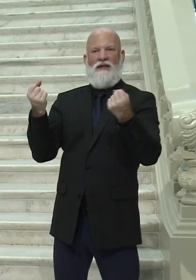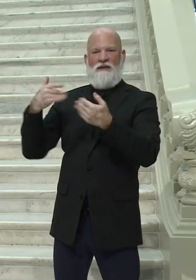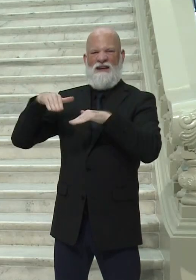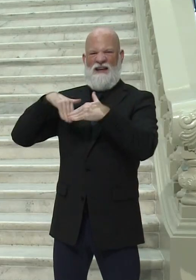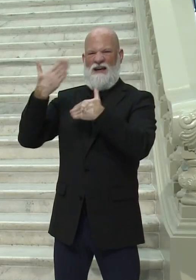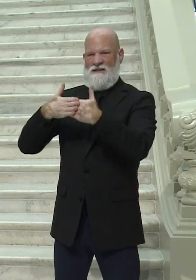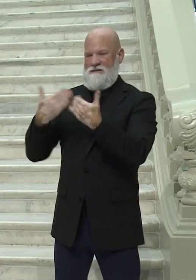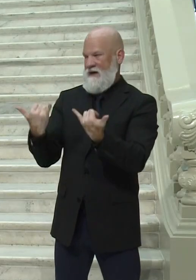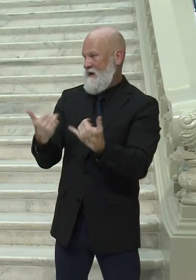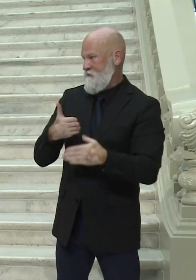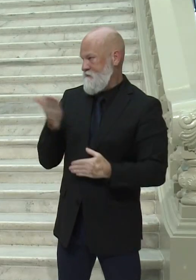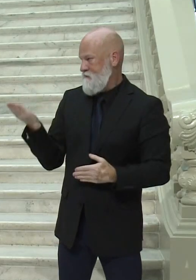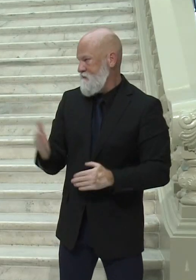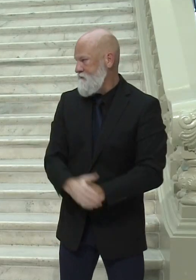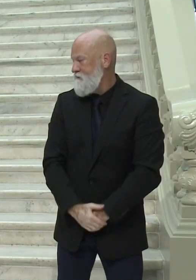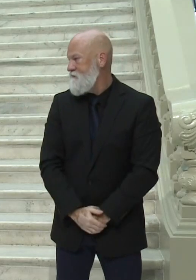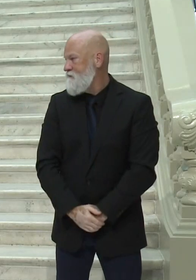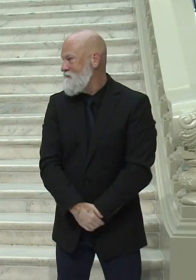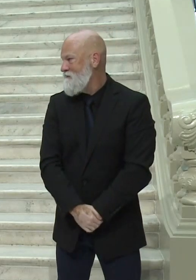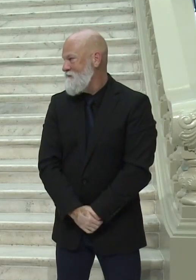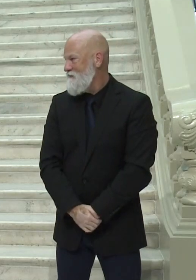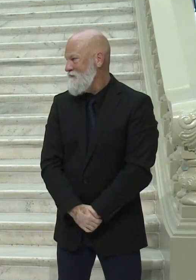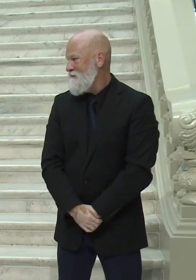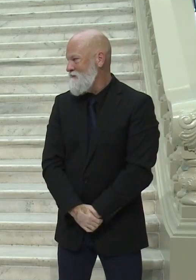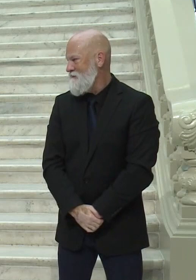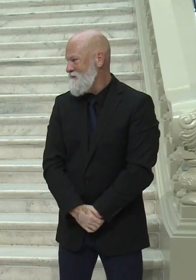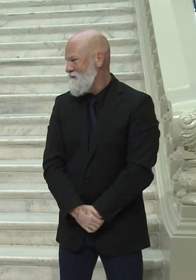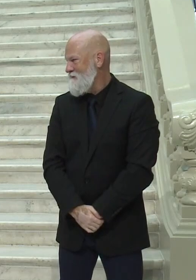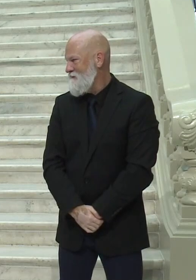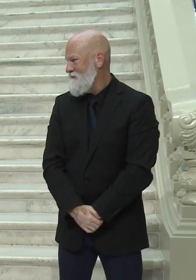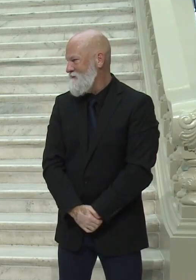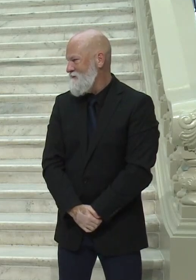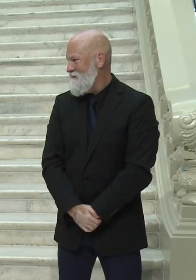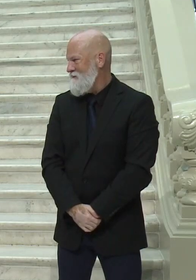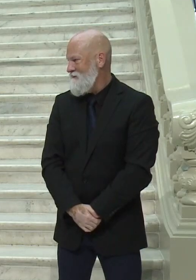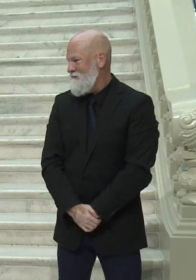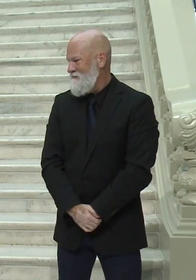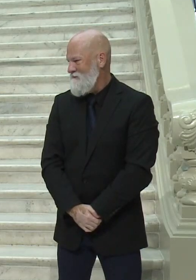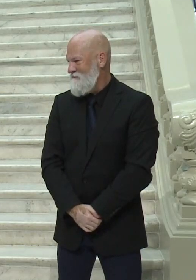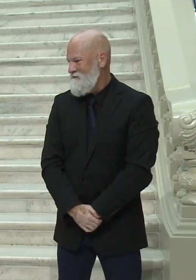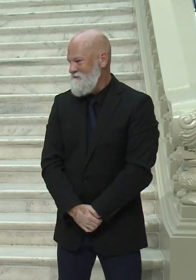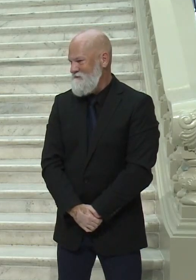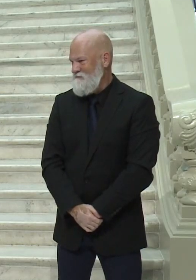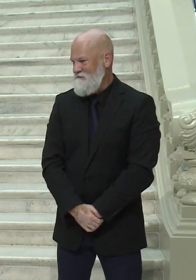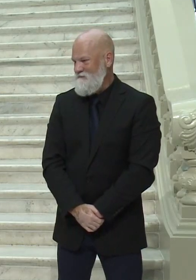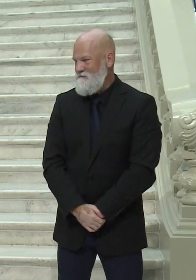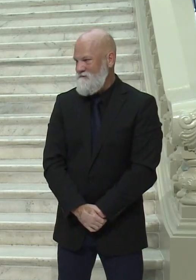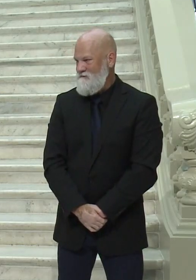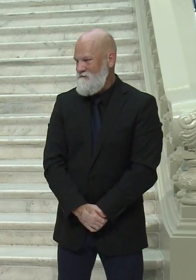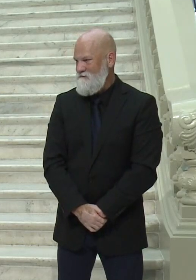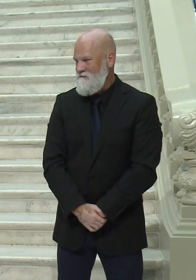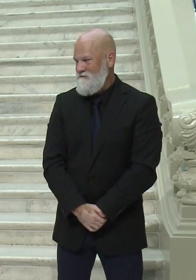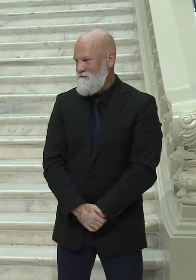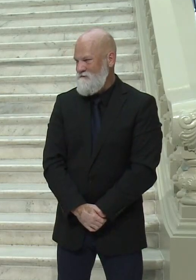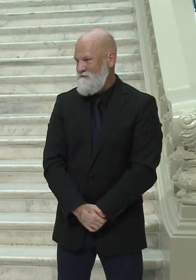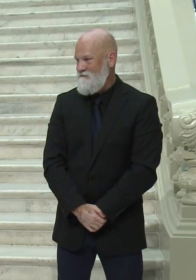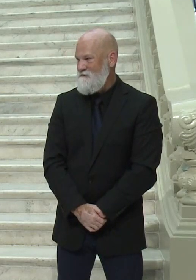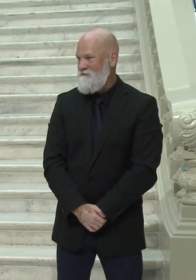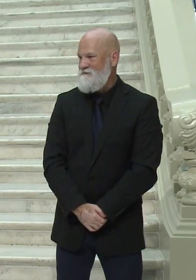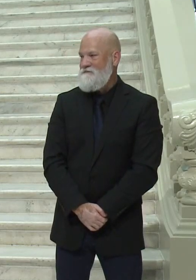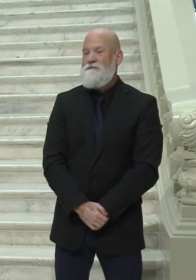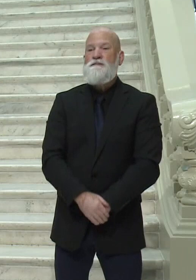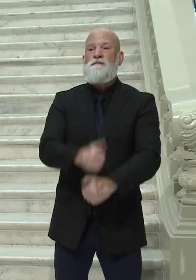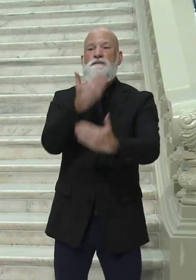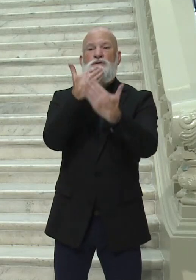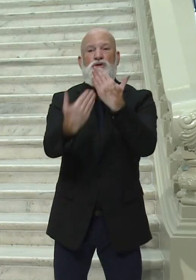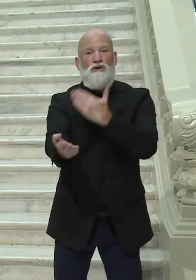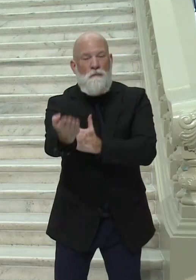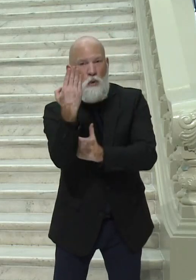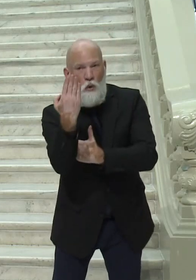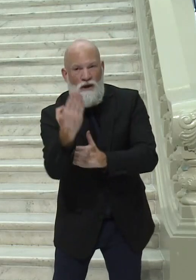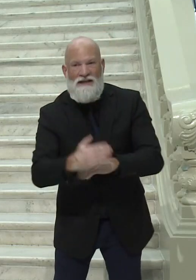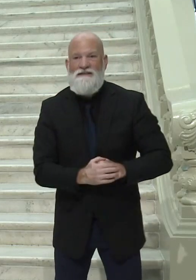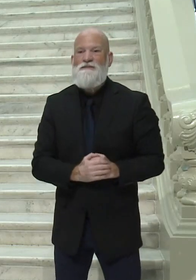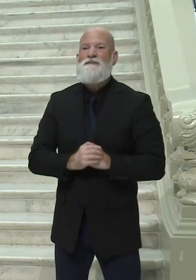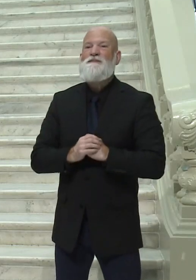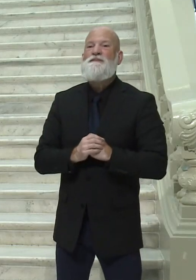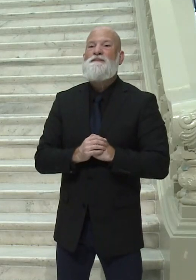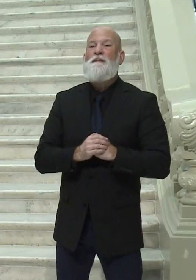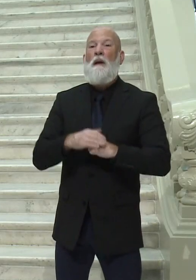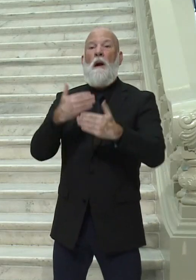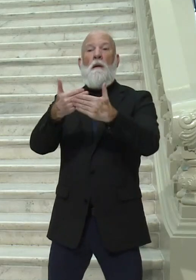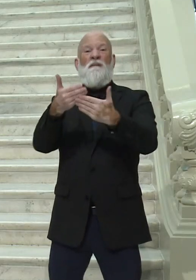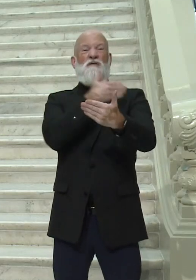BERRY, DEPARTMENT OF COMMUNITY